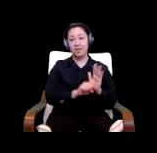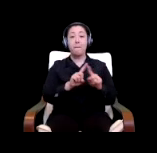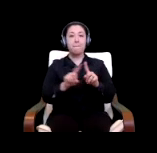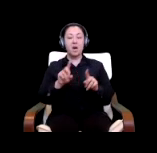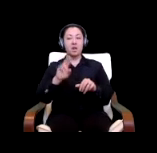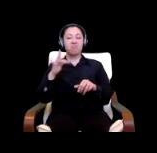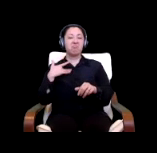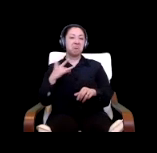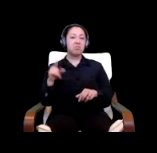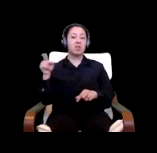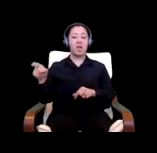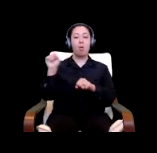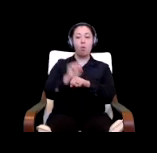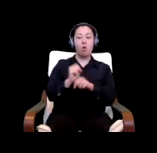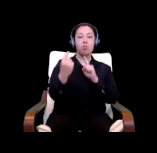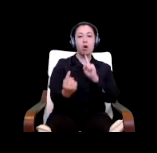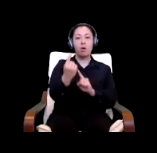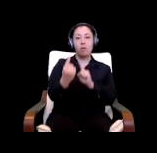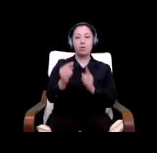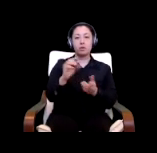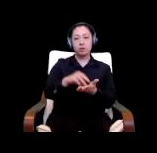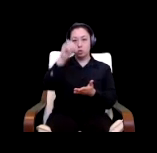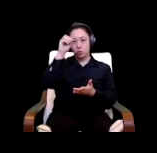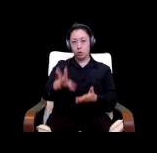one on one with students that are Deafblind and have specific training in Deafblind this